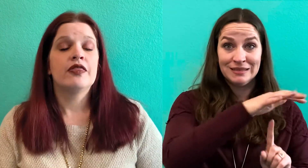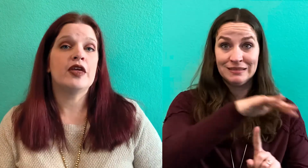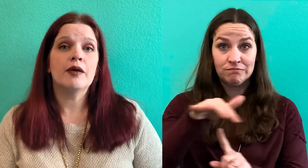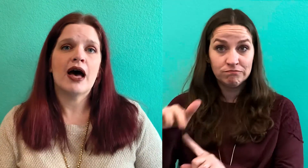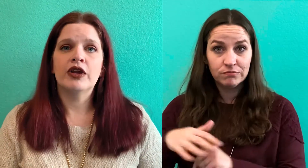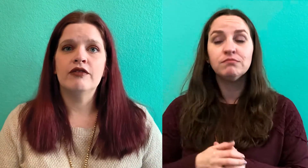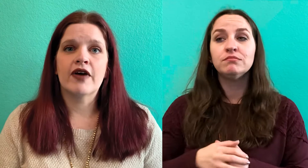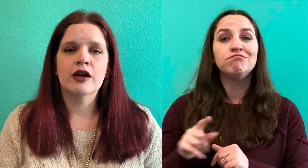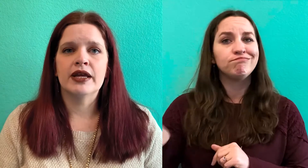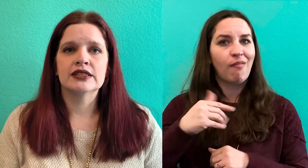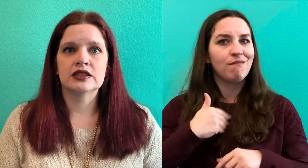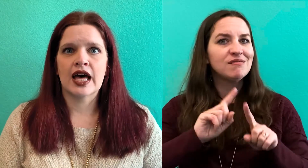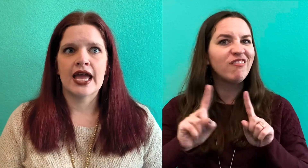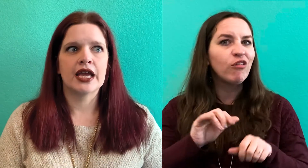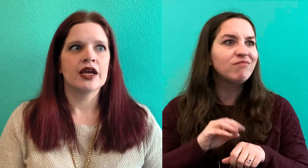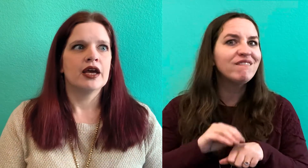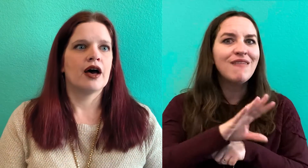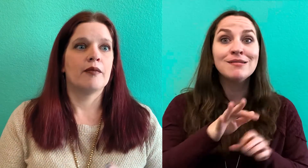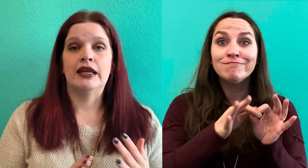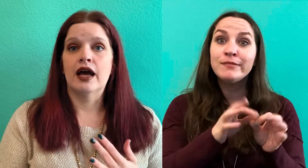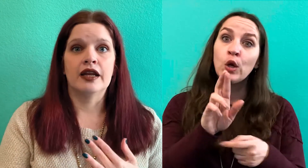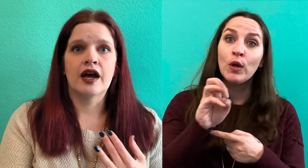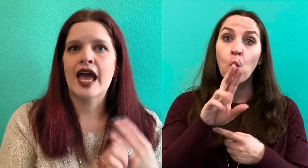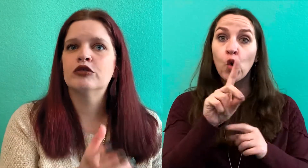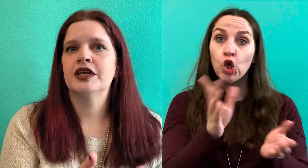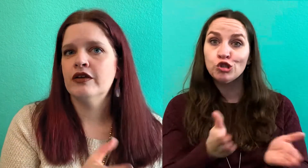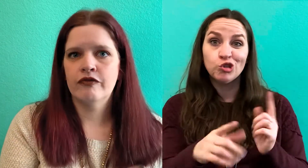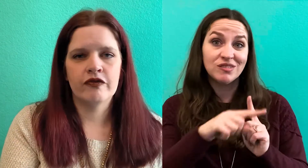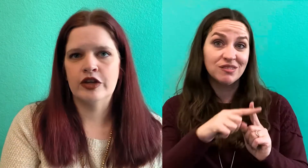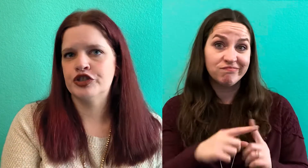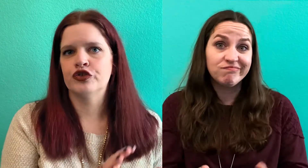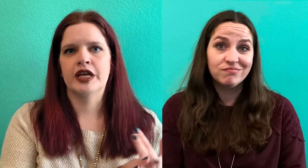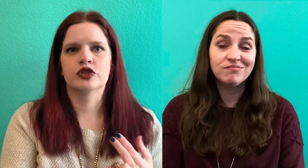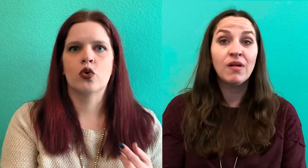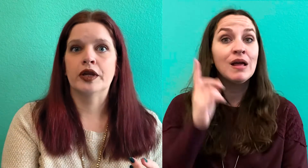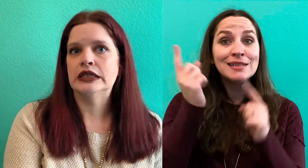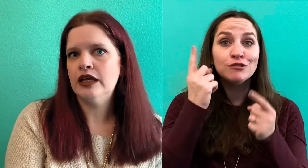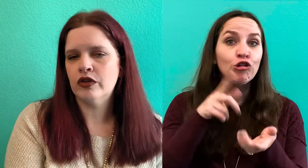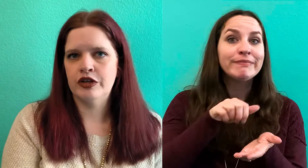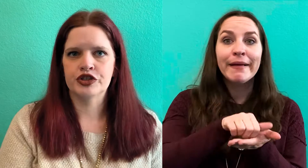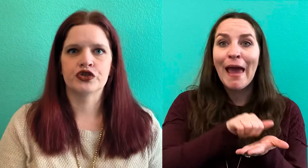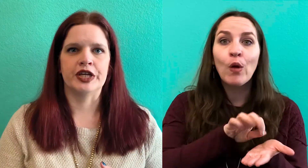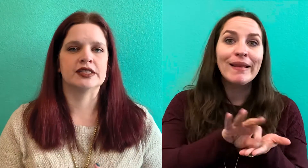Think about environments like an accounting industries or in legal industries.